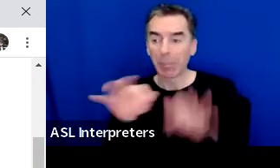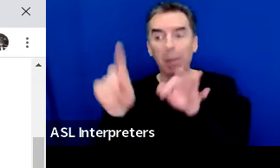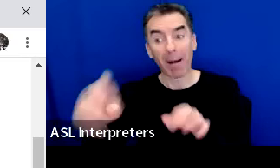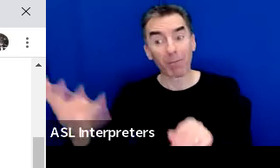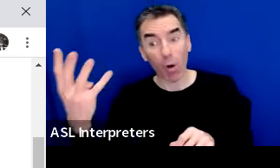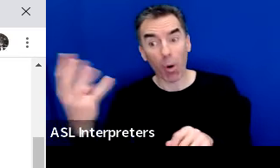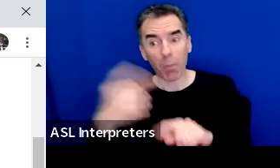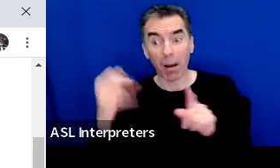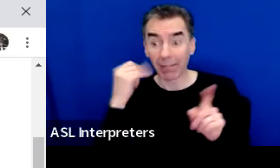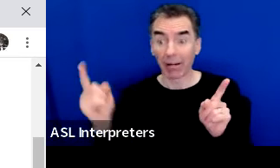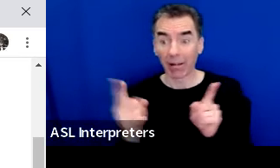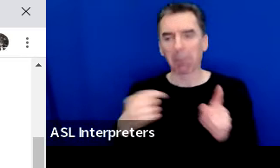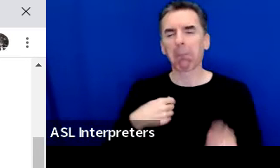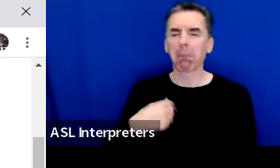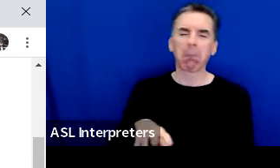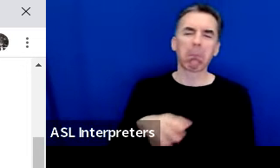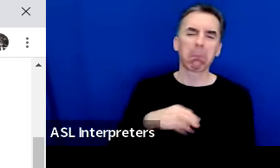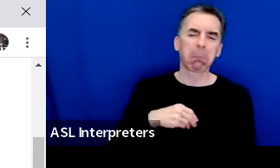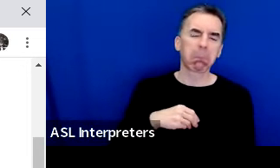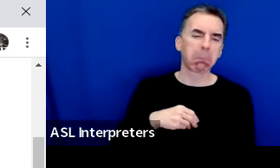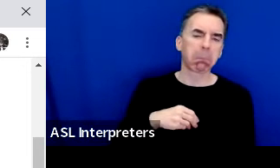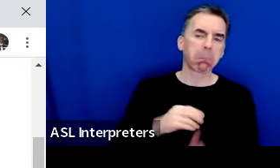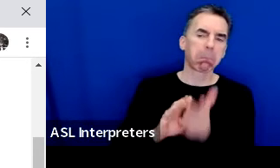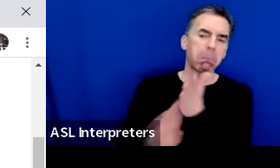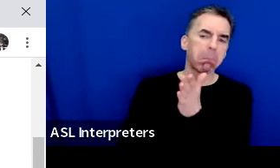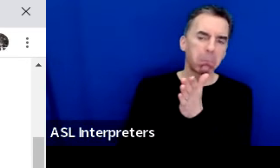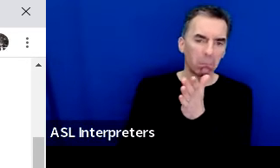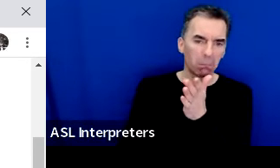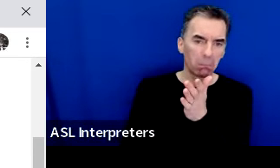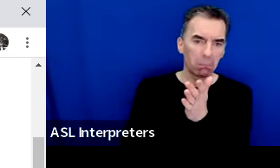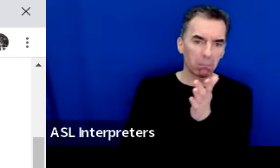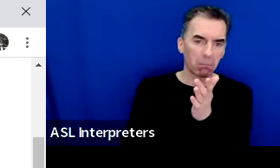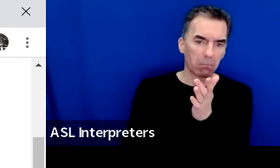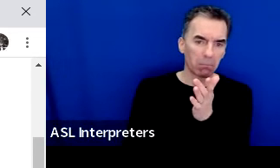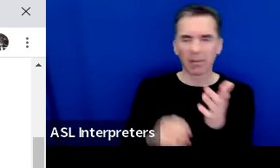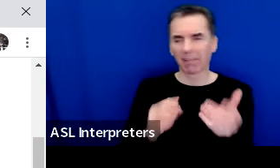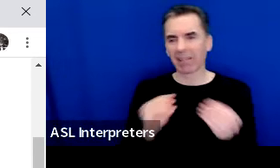And that way I'm not zapping them. I'm not zapping them for. For a